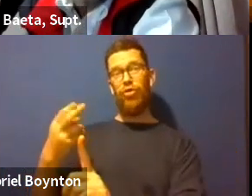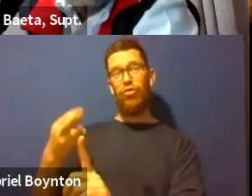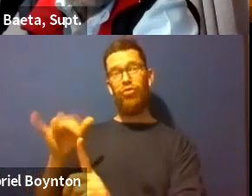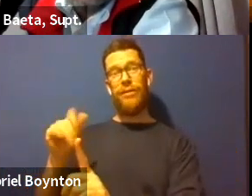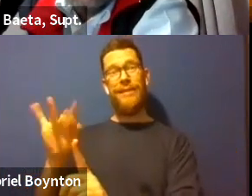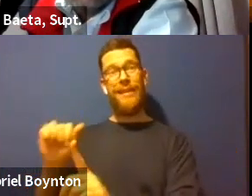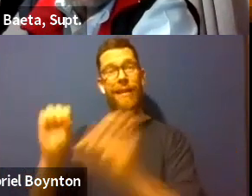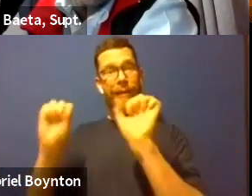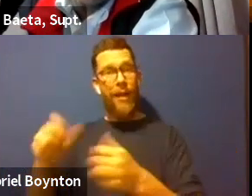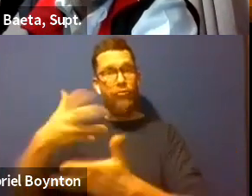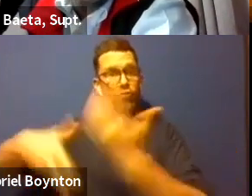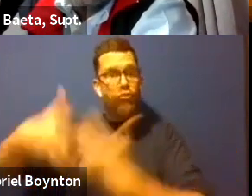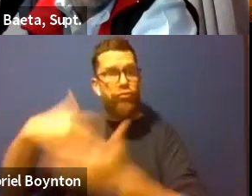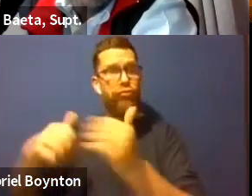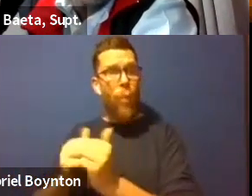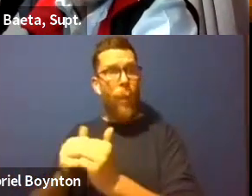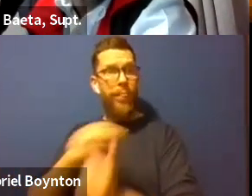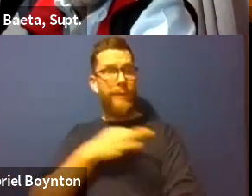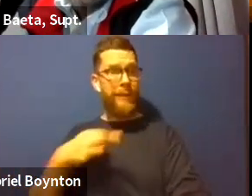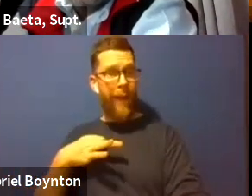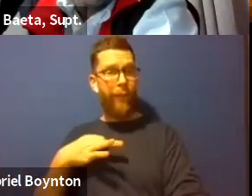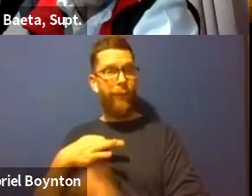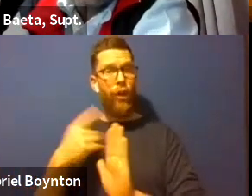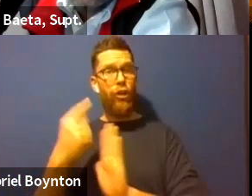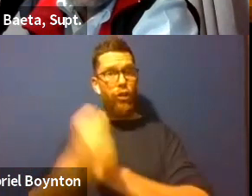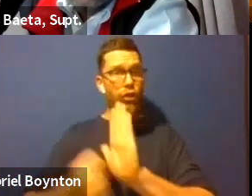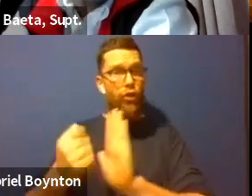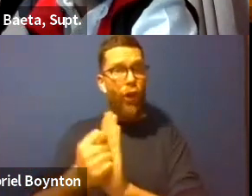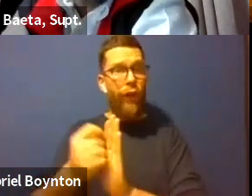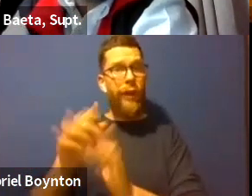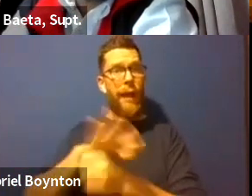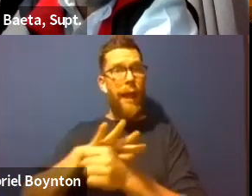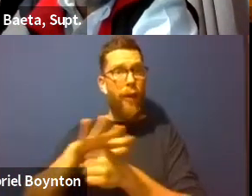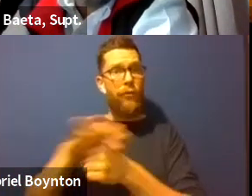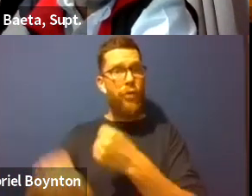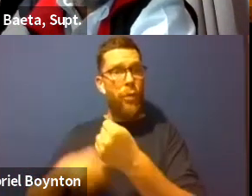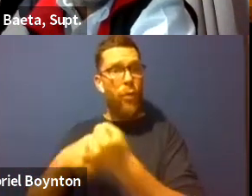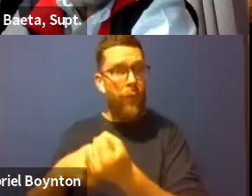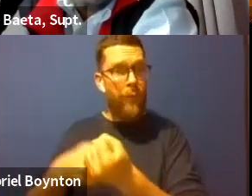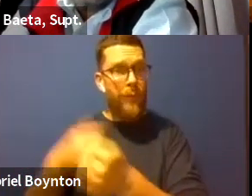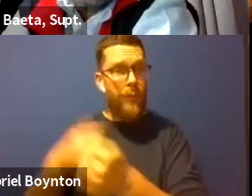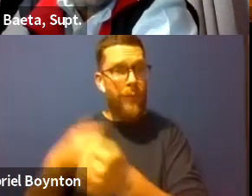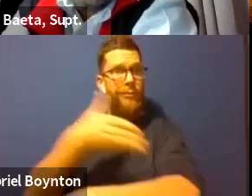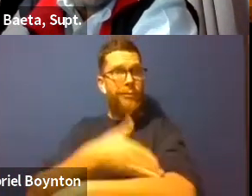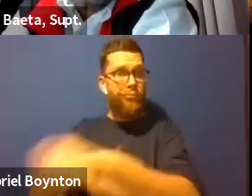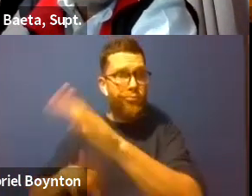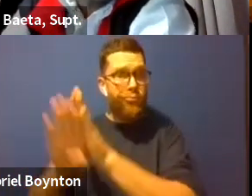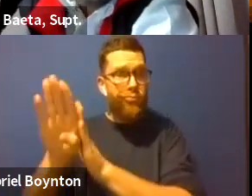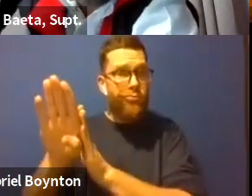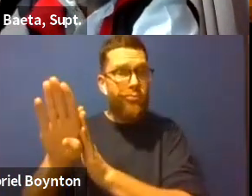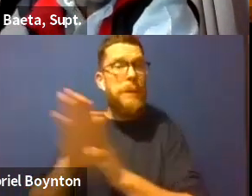Joe Baeta, Supt. : Target the areas of improvement, the areas of support and the areas of enhancement, right, the people that are proficient and example. They just want more.